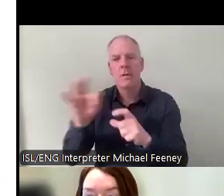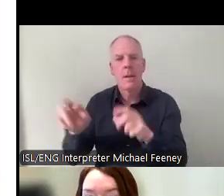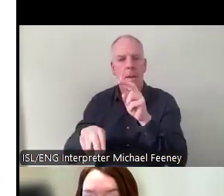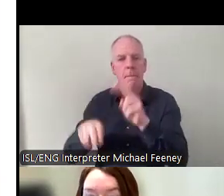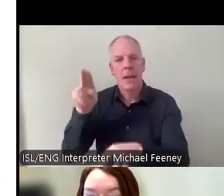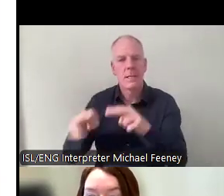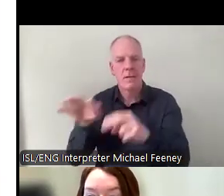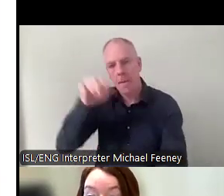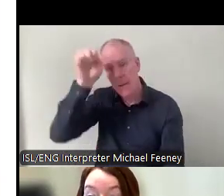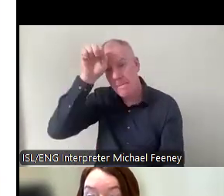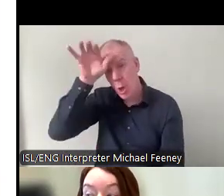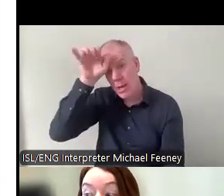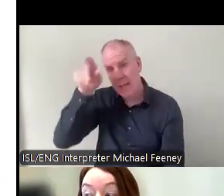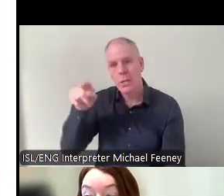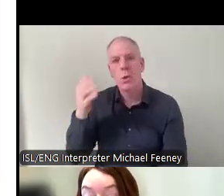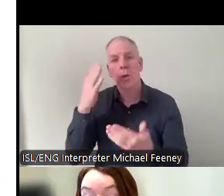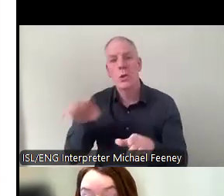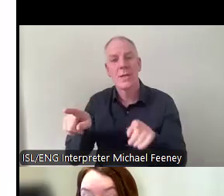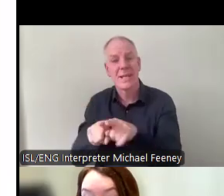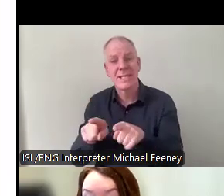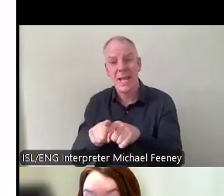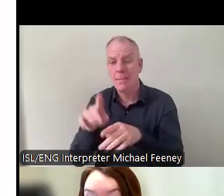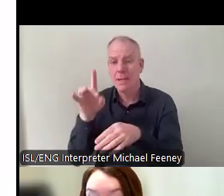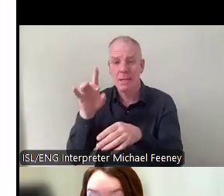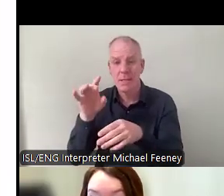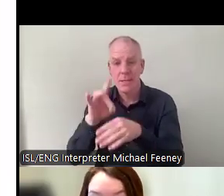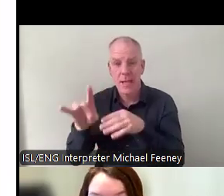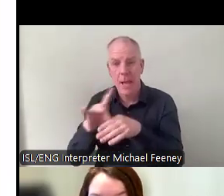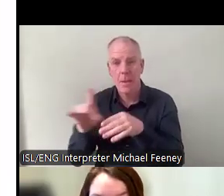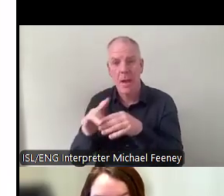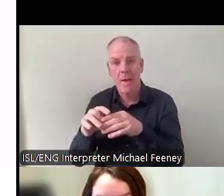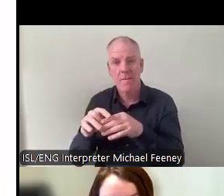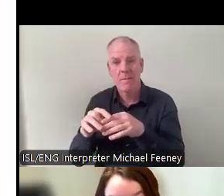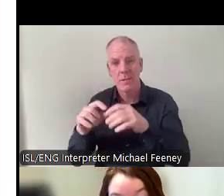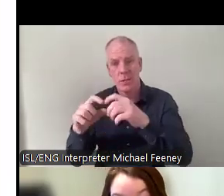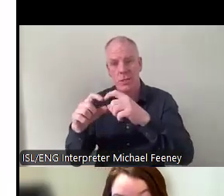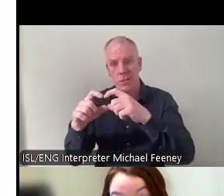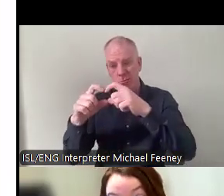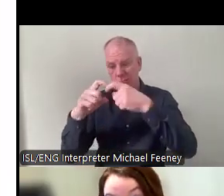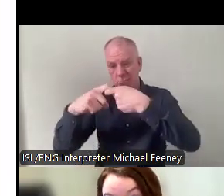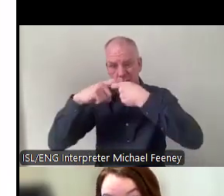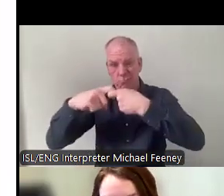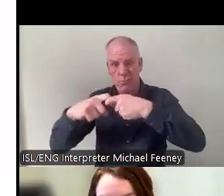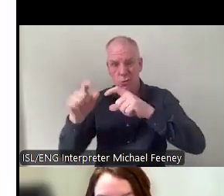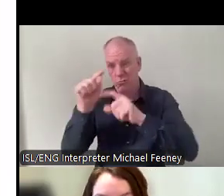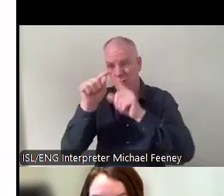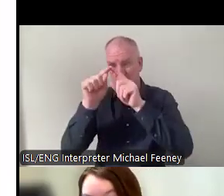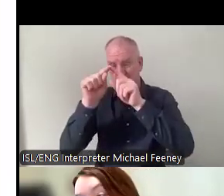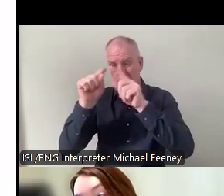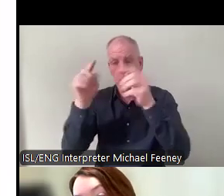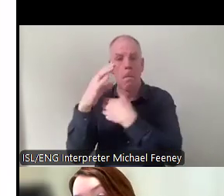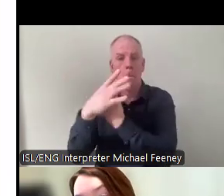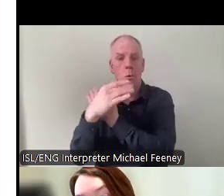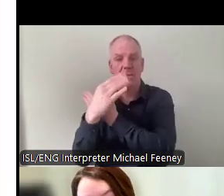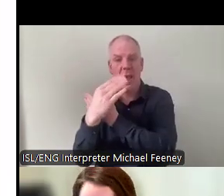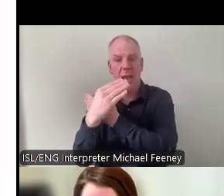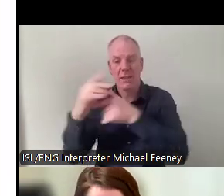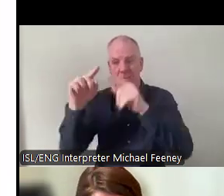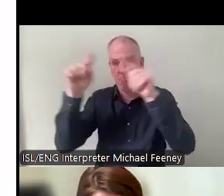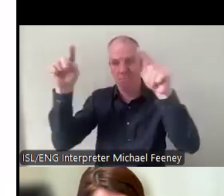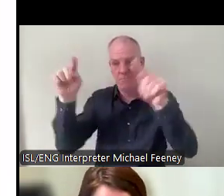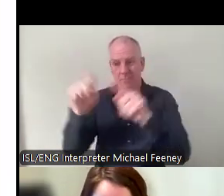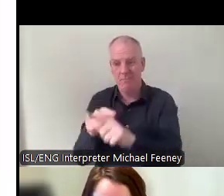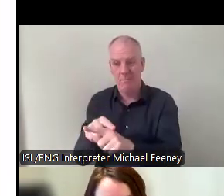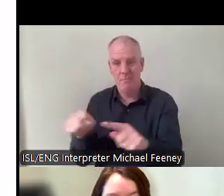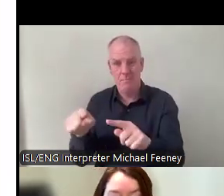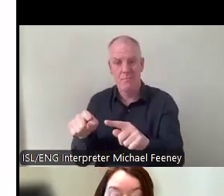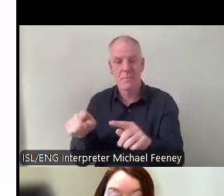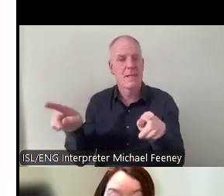Berlin showing the same kind of construction and the same kind of butterfly joint is used there in that panel, and we find the same thing in the panel in Rome. So